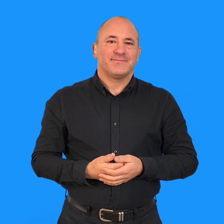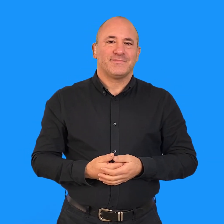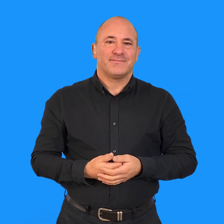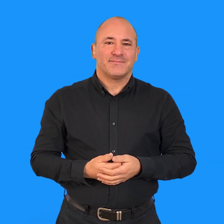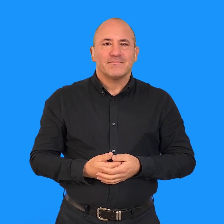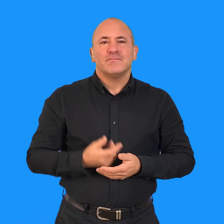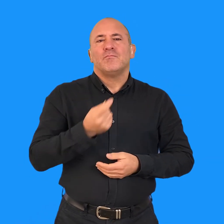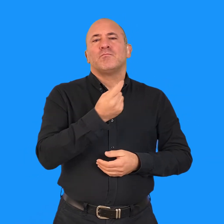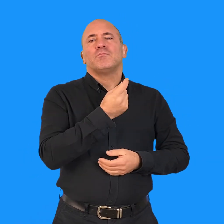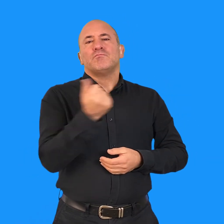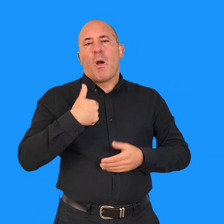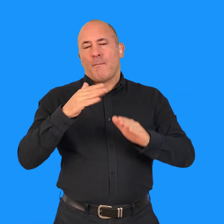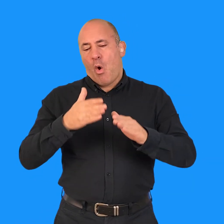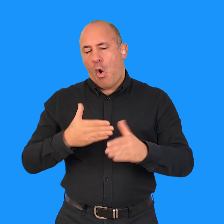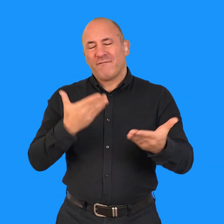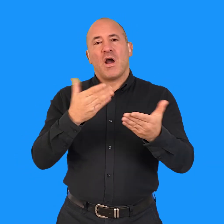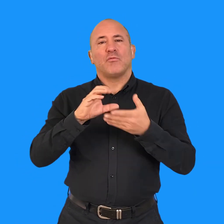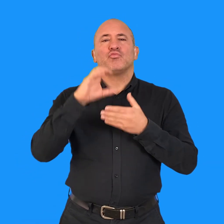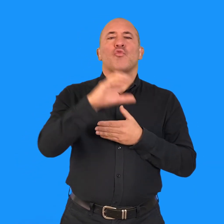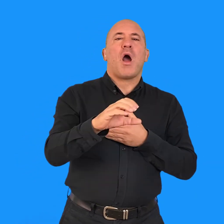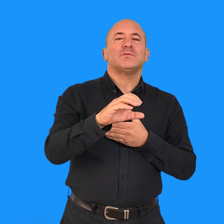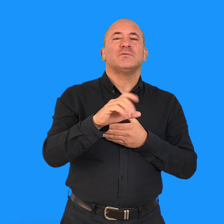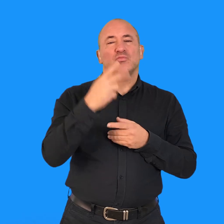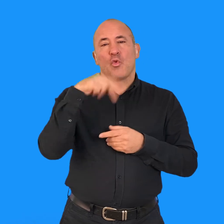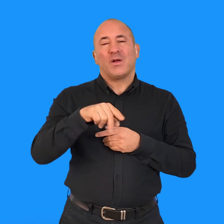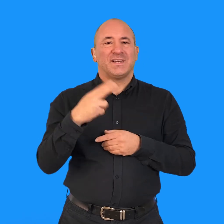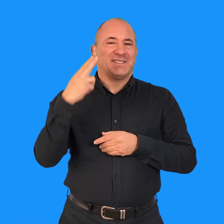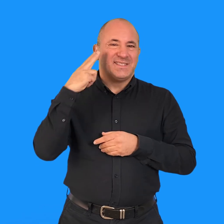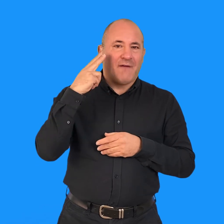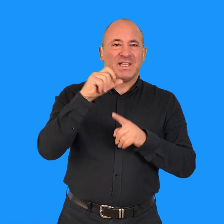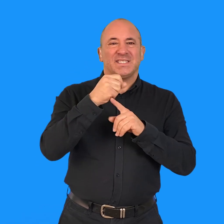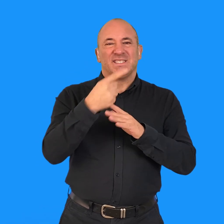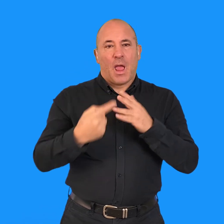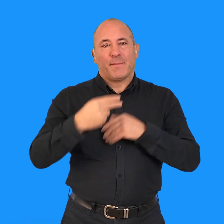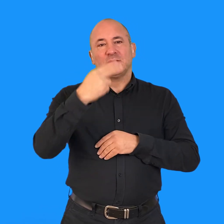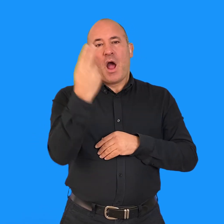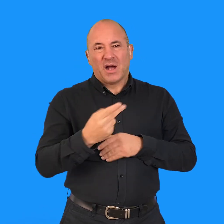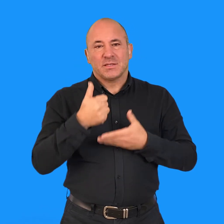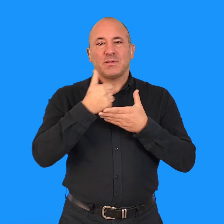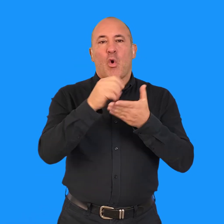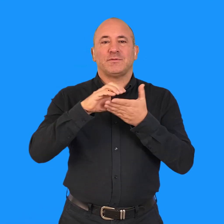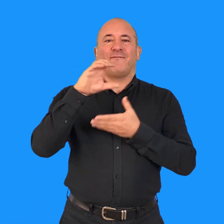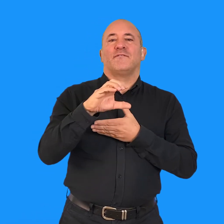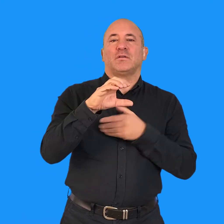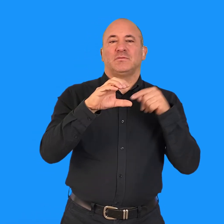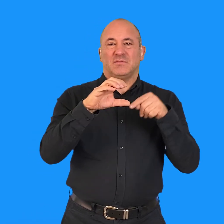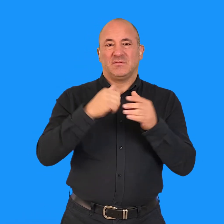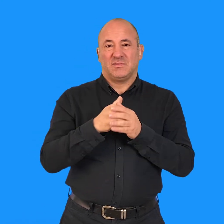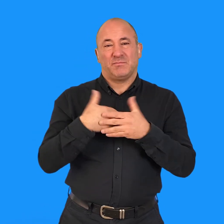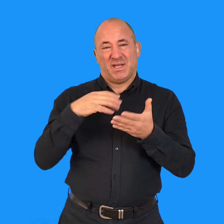disabled and neurodiverse audiences as well. Some of the things that we offer are grants,